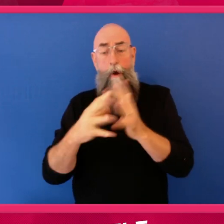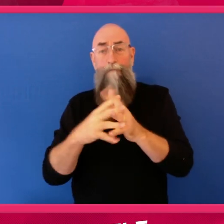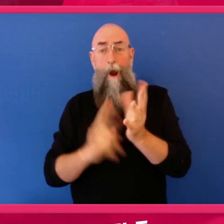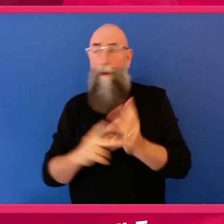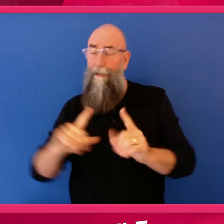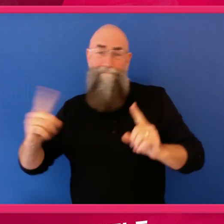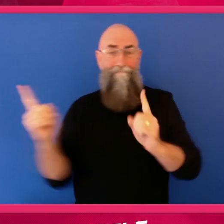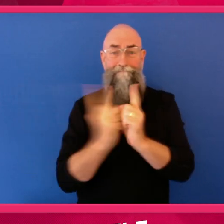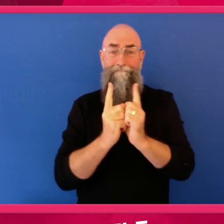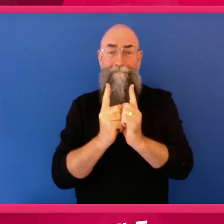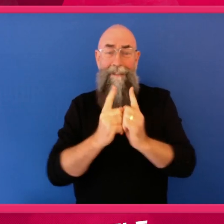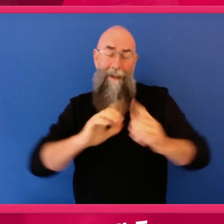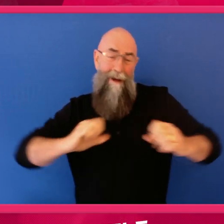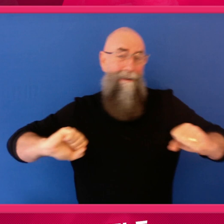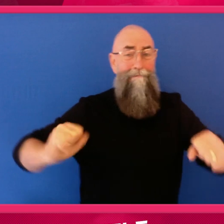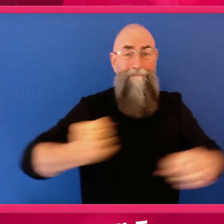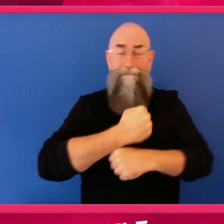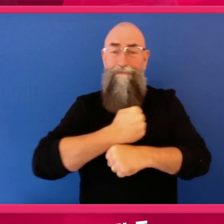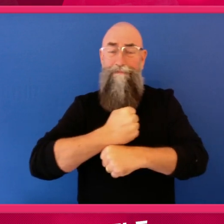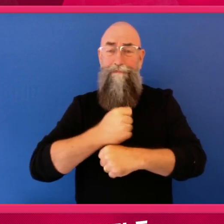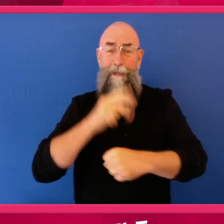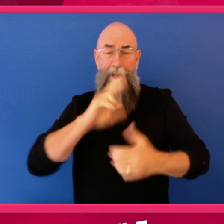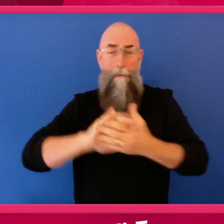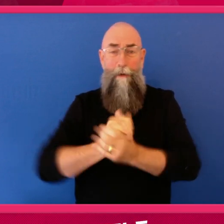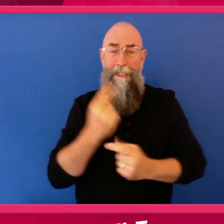each other. And you could hear in the background where Rowan's kind of gone, 'I love you, brother'.